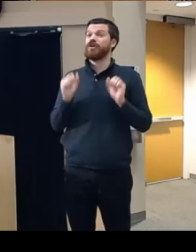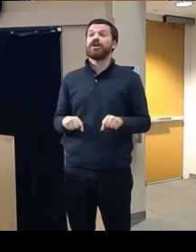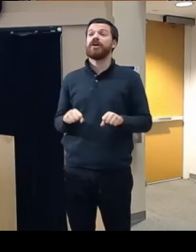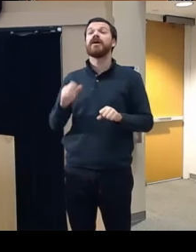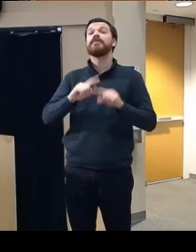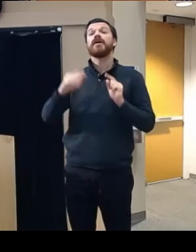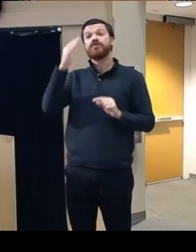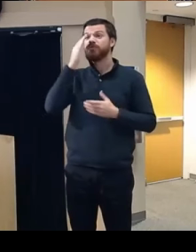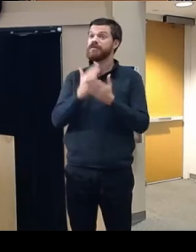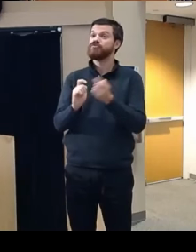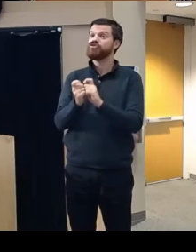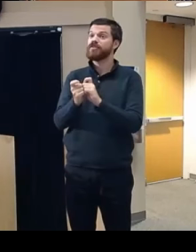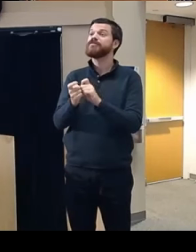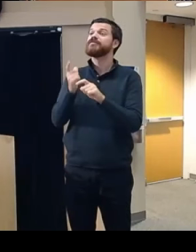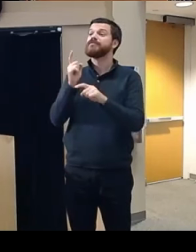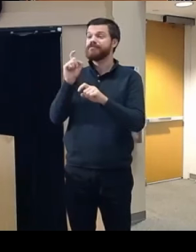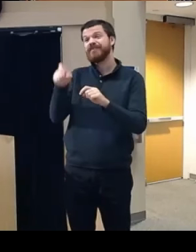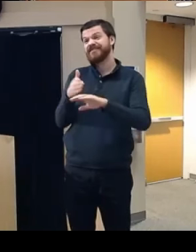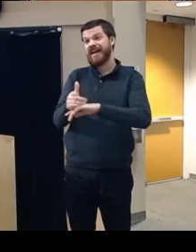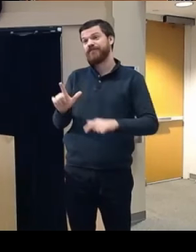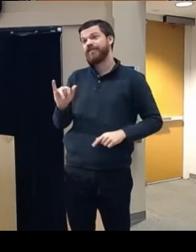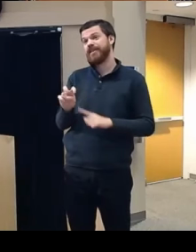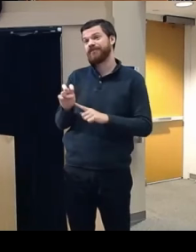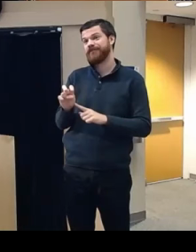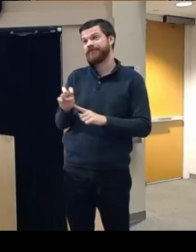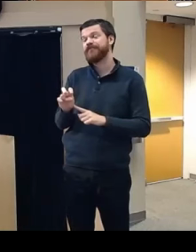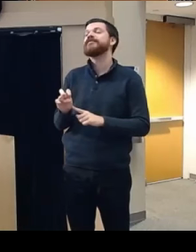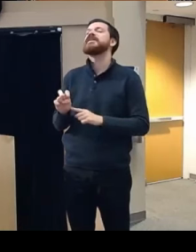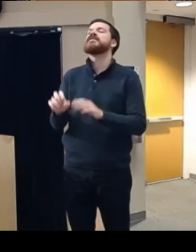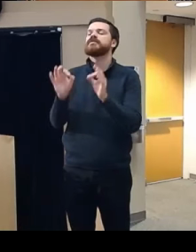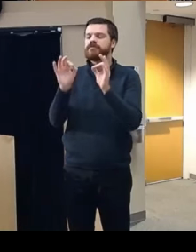be changes that need to happen after we go live um and there will definitely be an opportunity